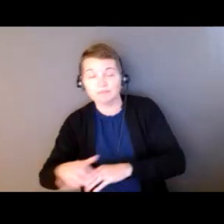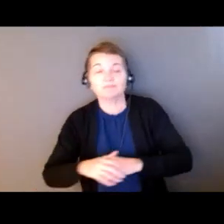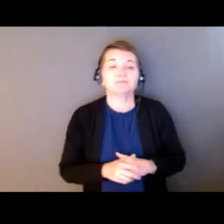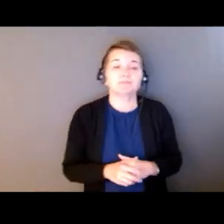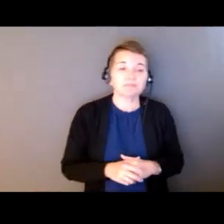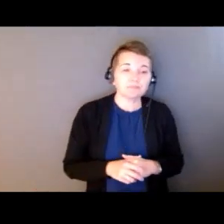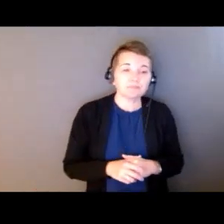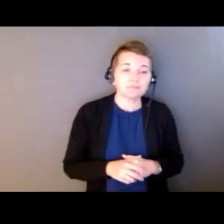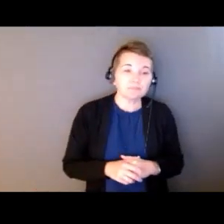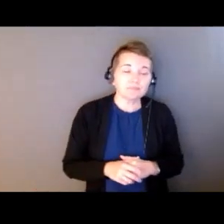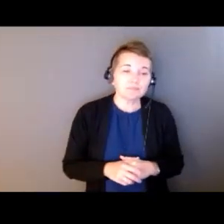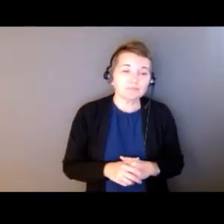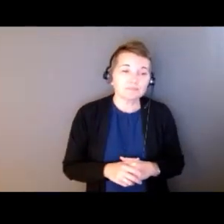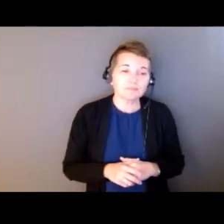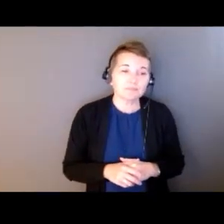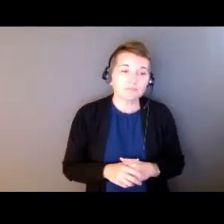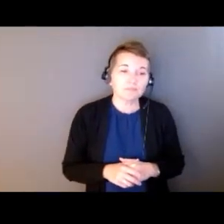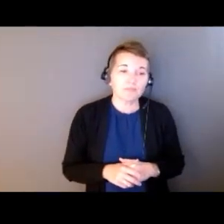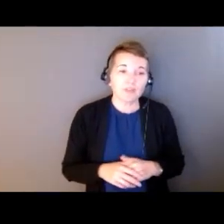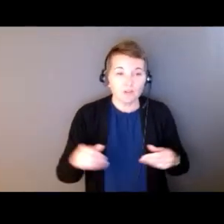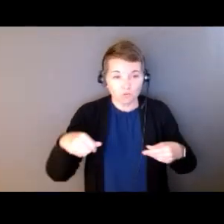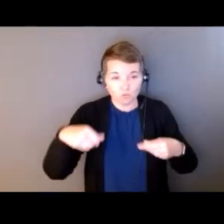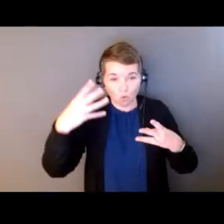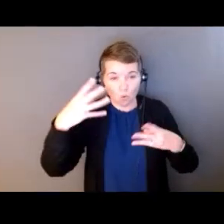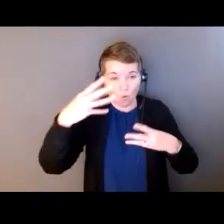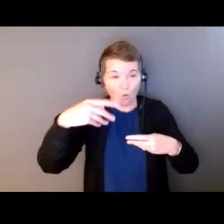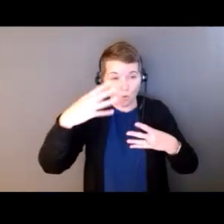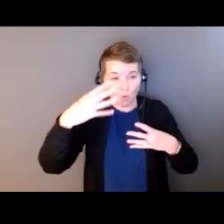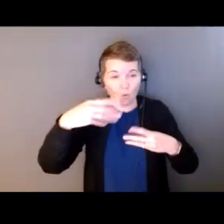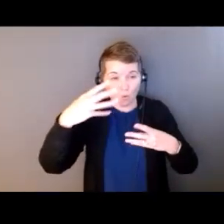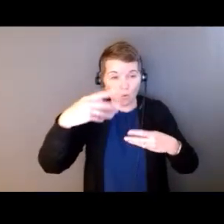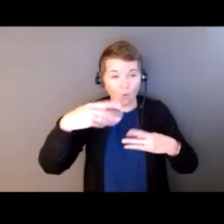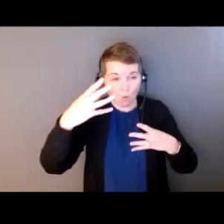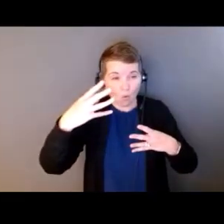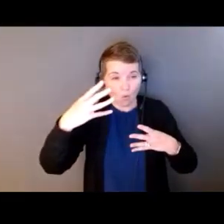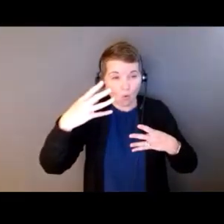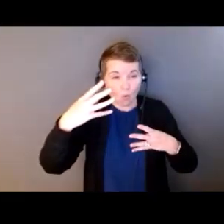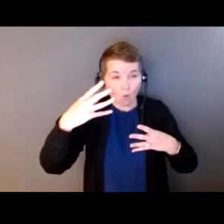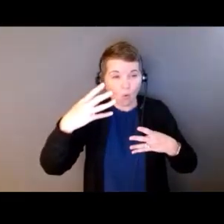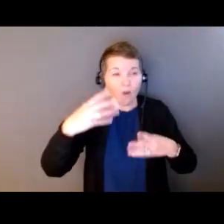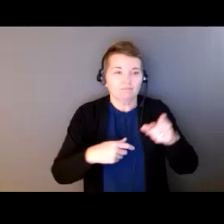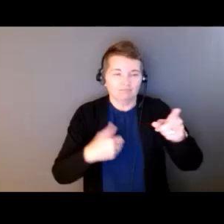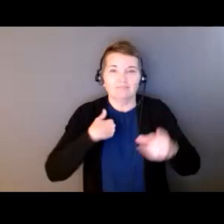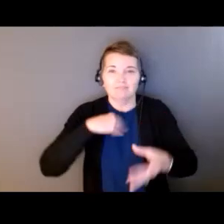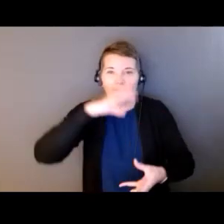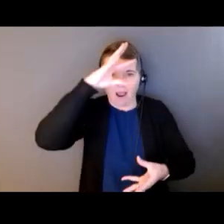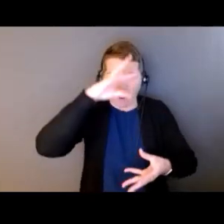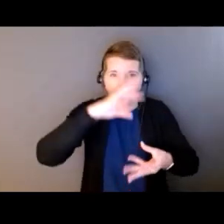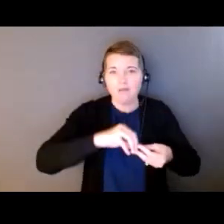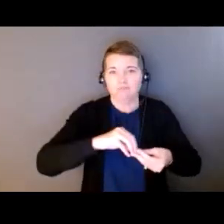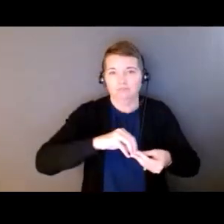And as you scroll down, you will see that there is a tally exactly here on the